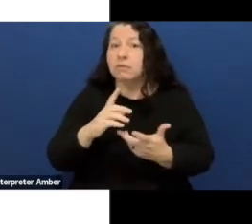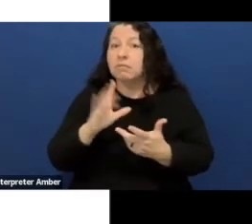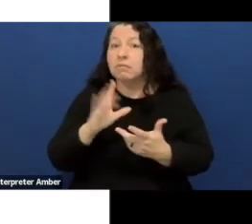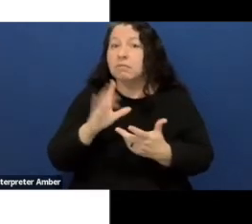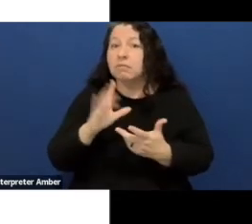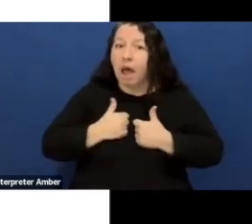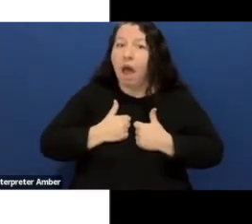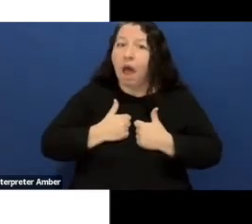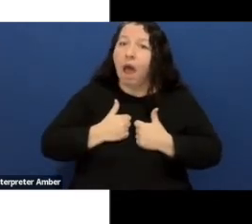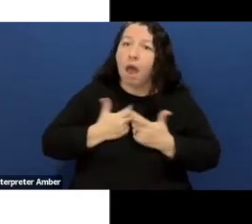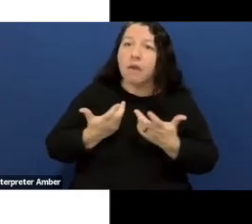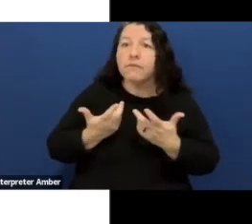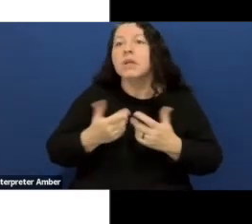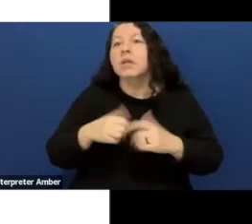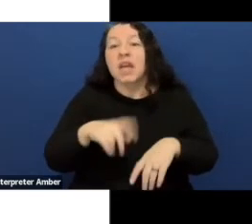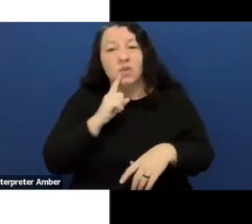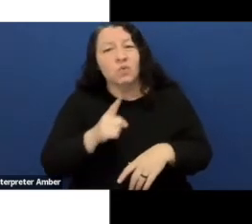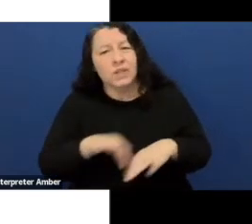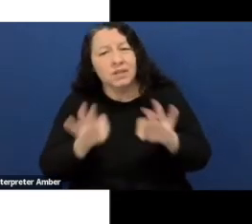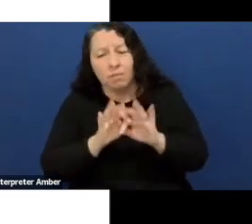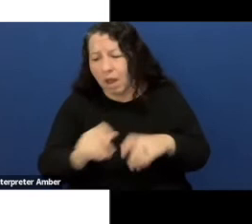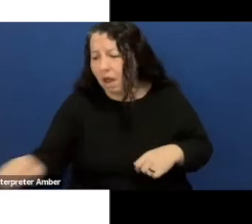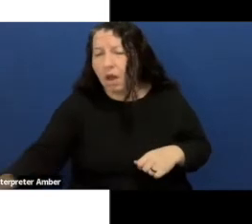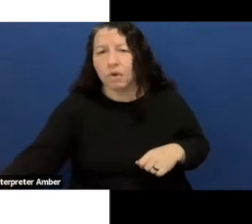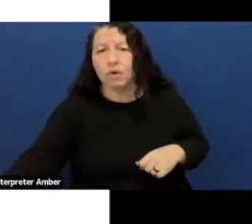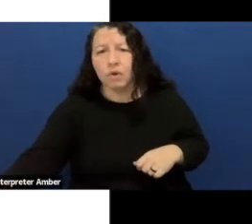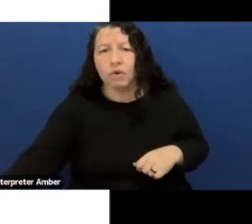And importantly, I think that for many people, these symptoms can result in a decreased quality